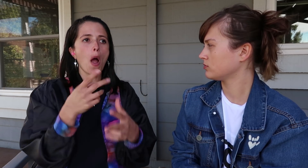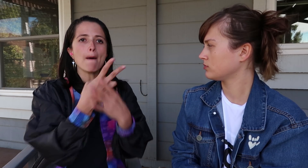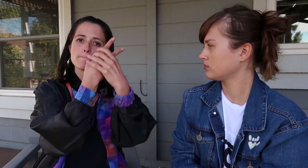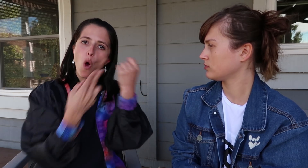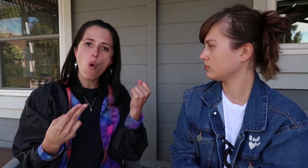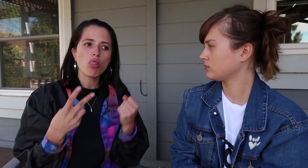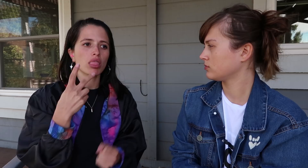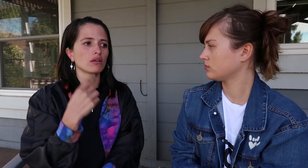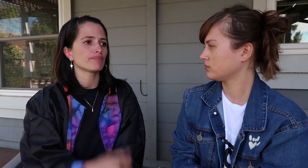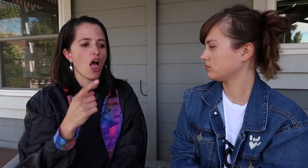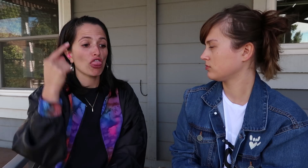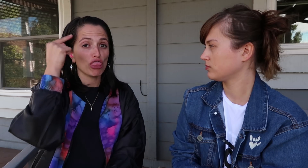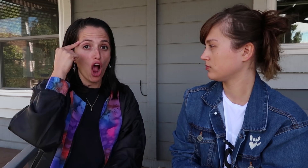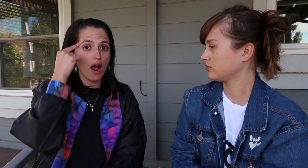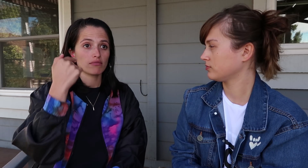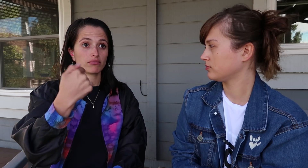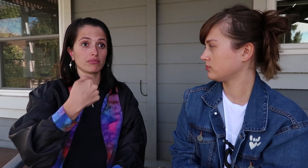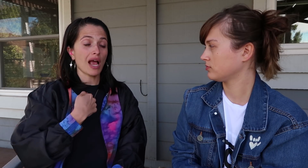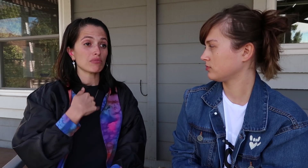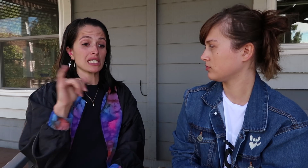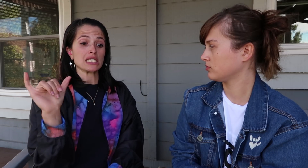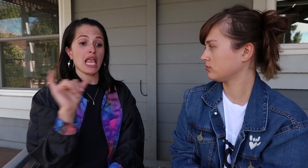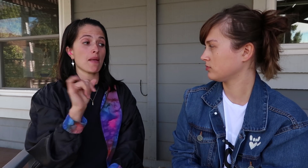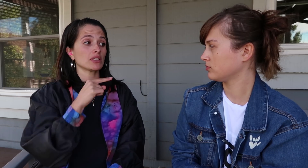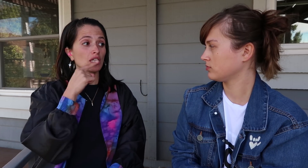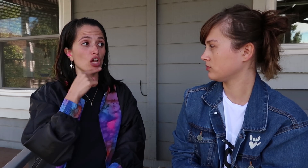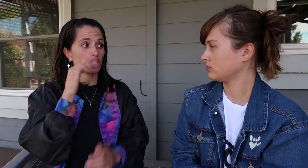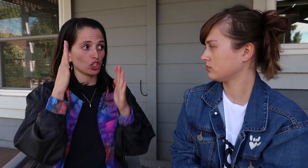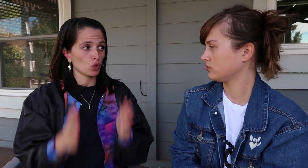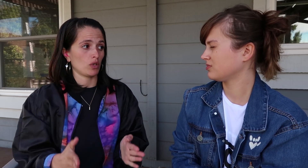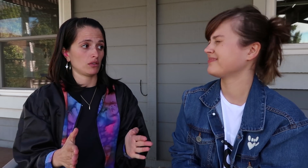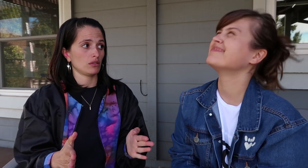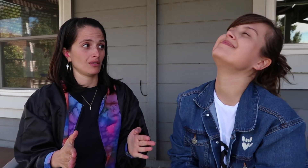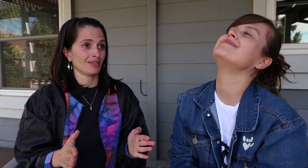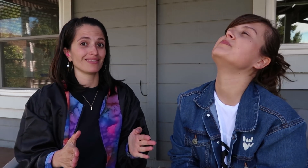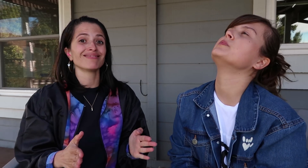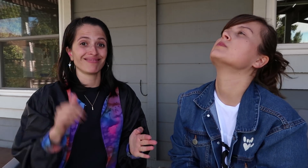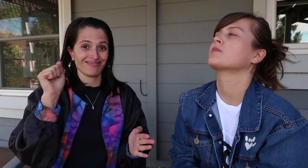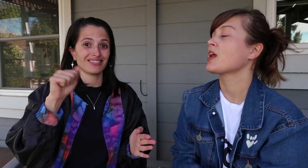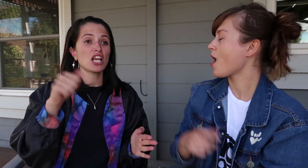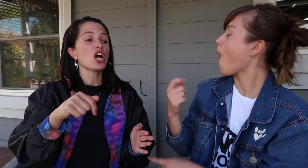They both thought I was the same as their hearing students.